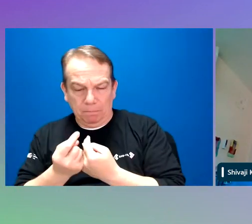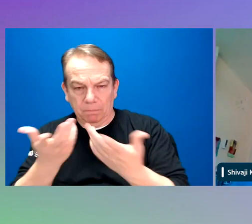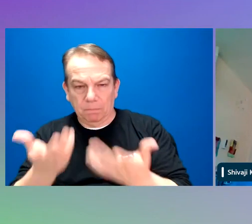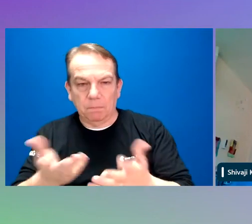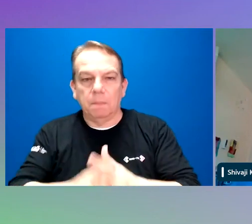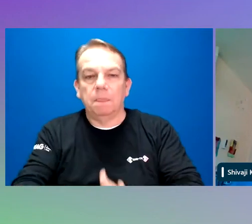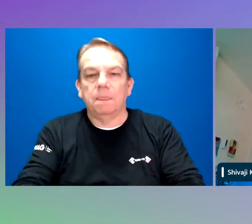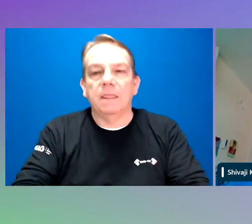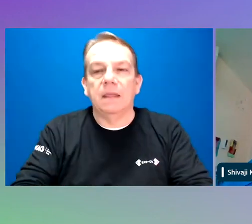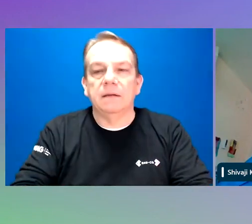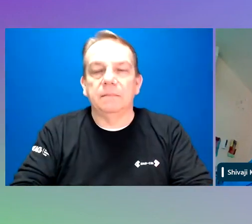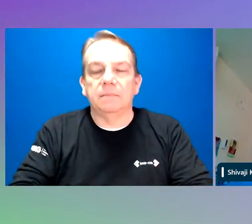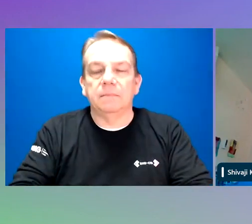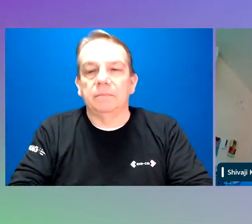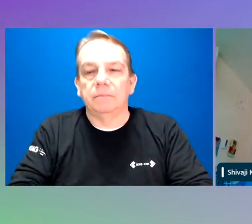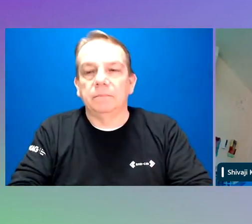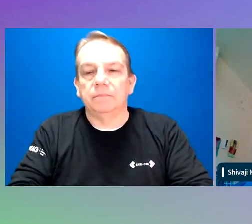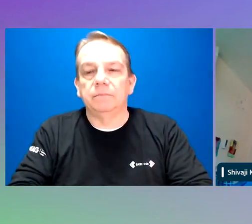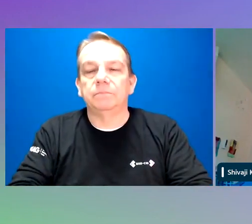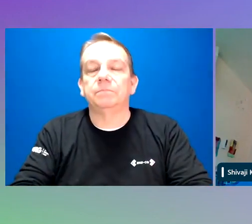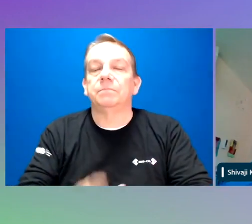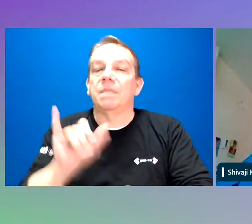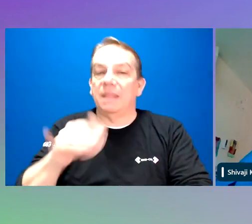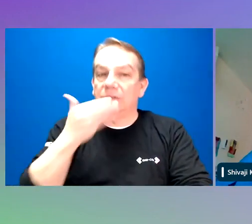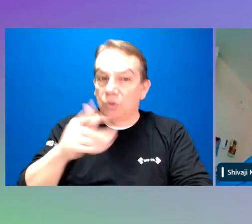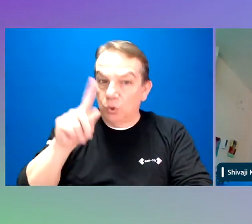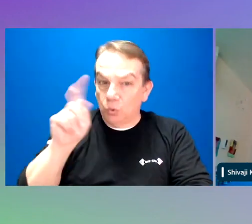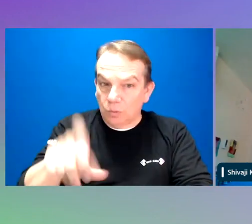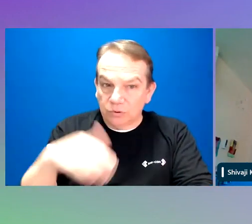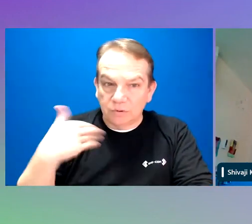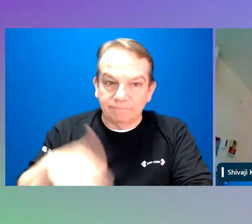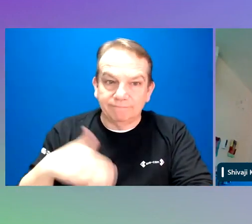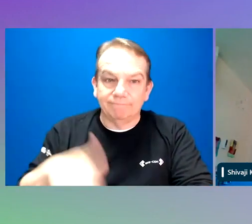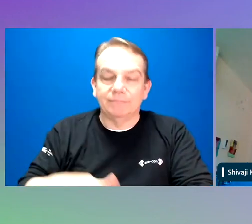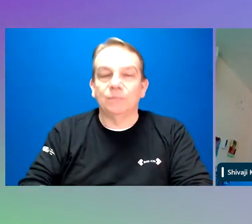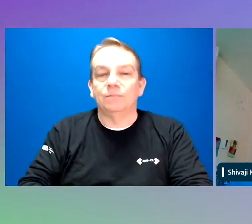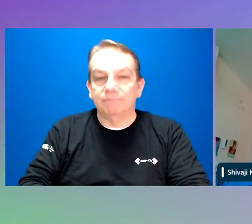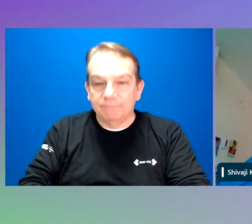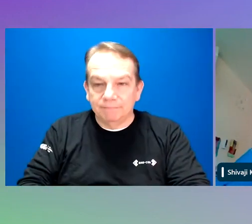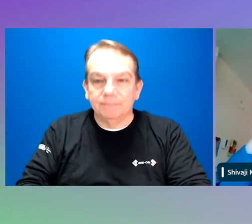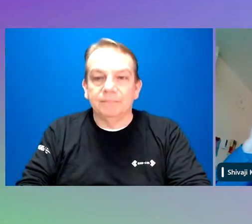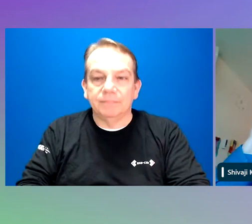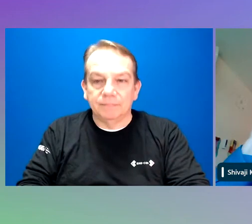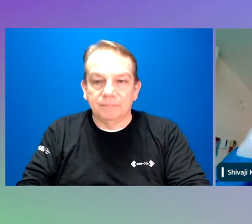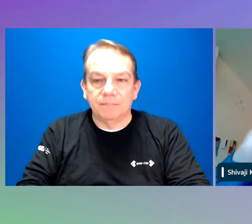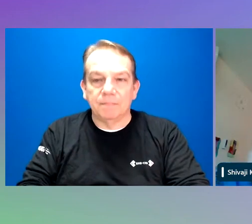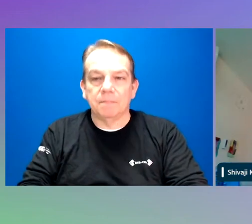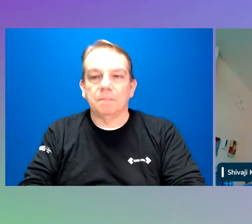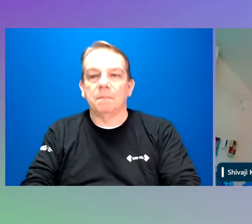Yeah this is a great question , Ryan. Um, maybe I don't know what